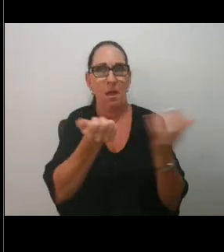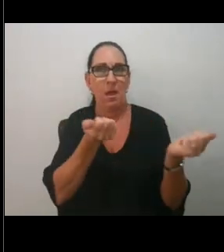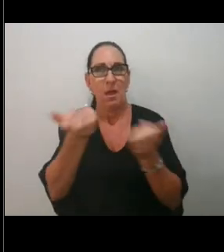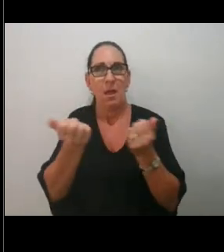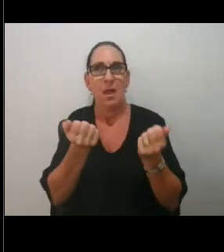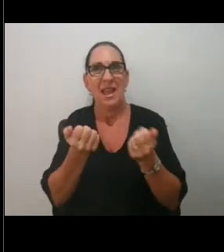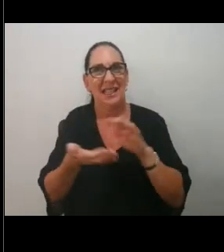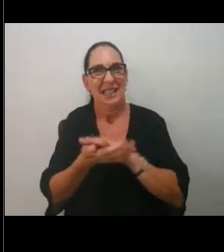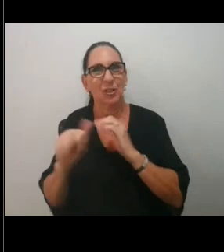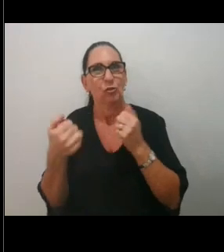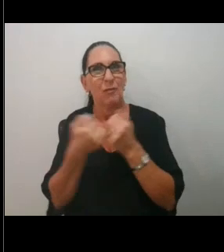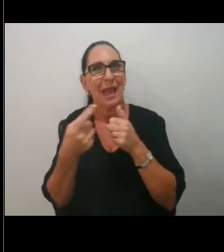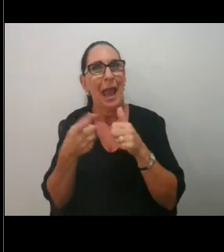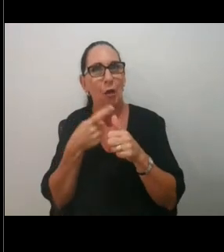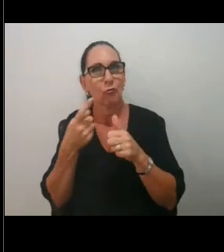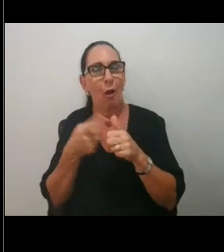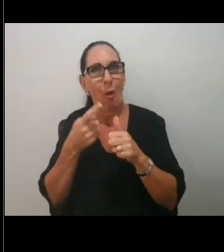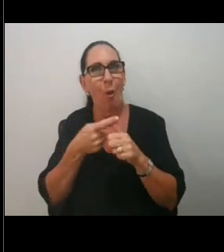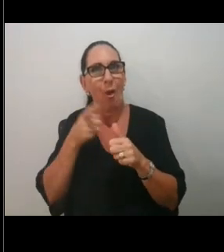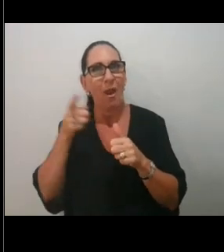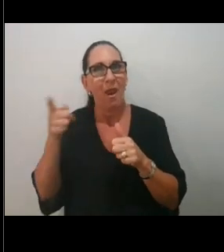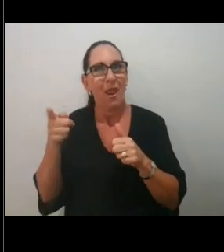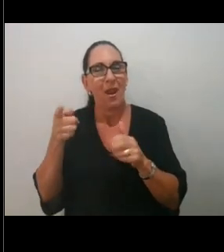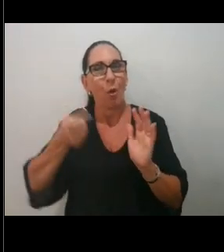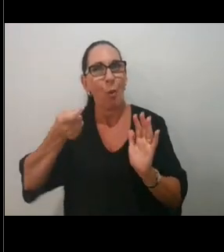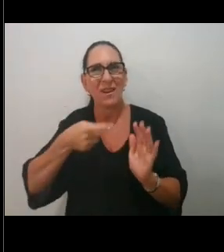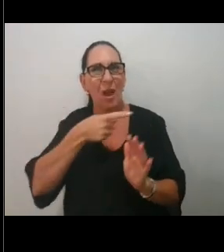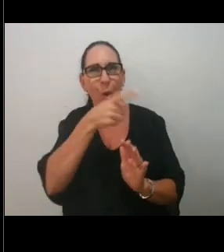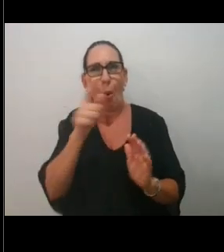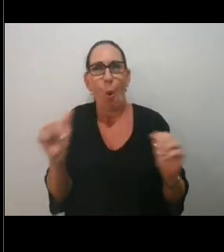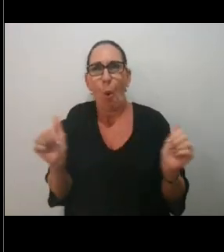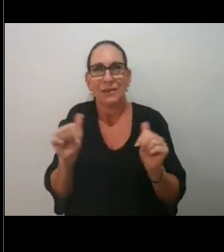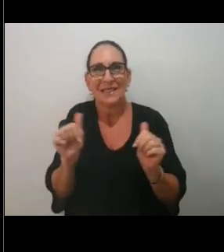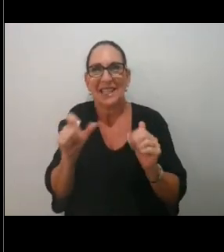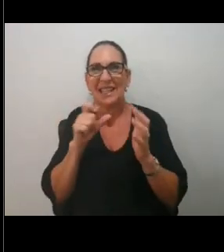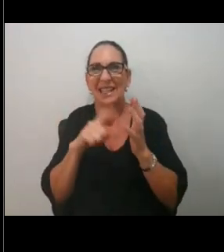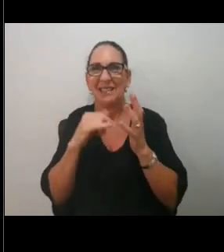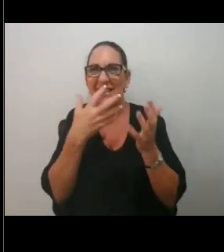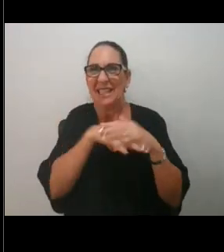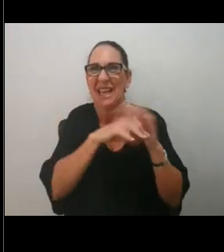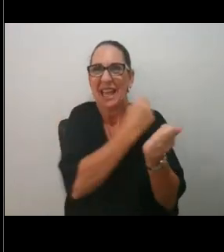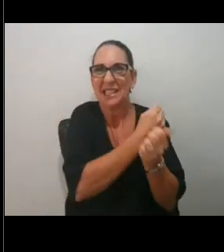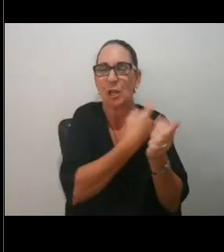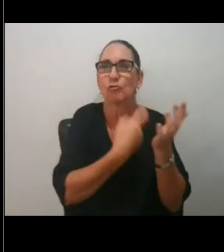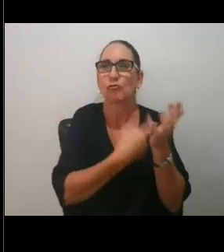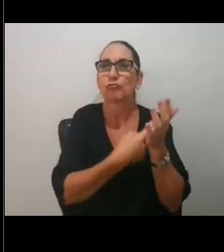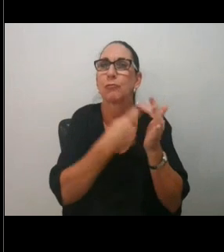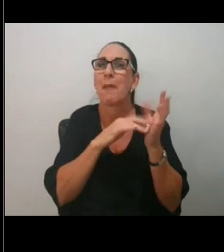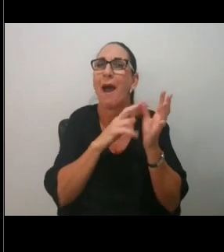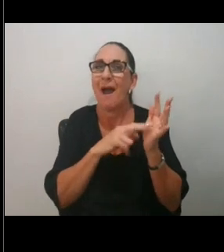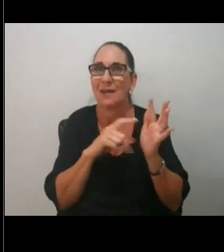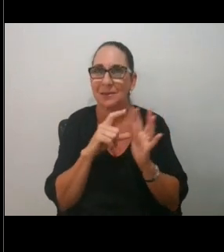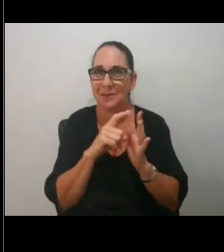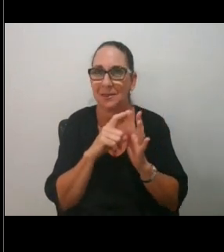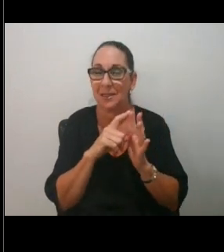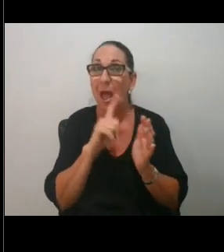already on remand um so although that the Drug and Alcohol Court isn't in every region unfortunately